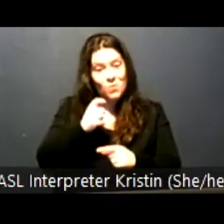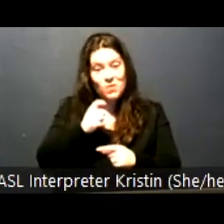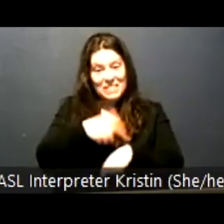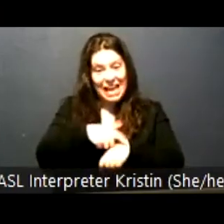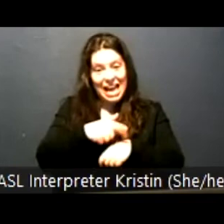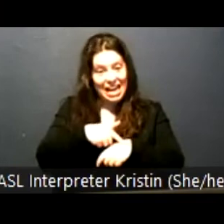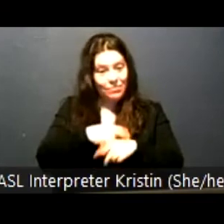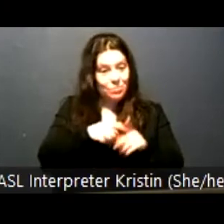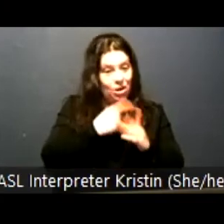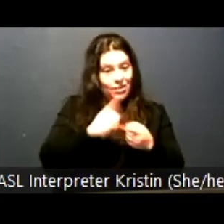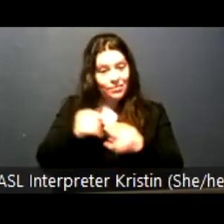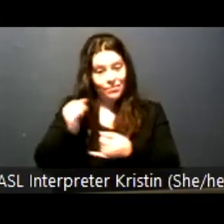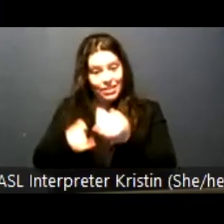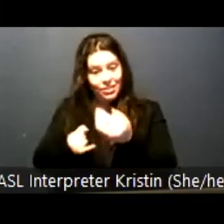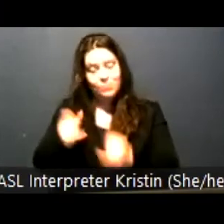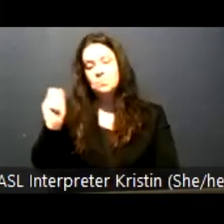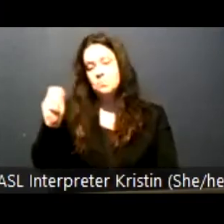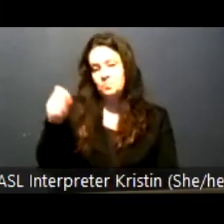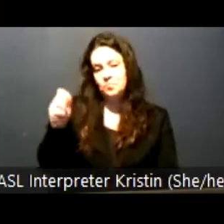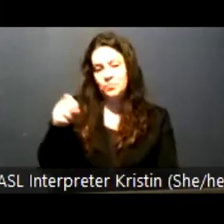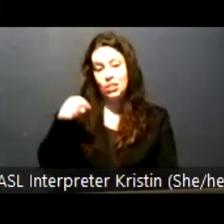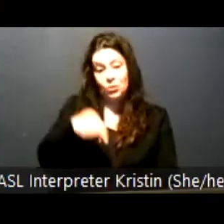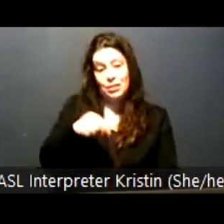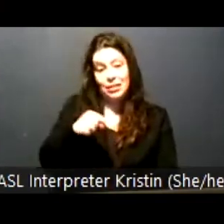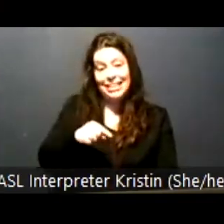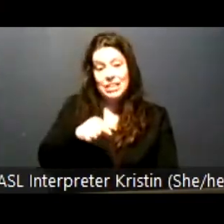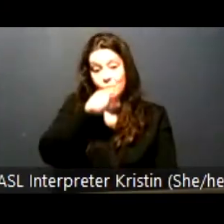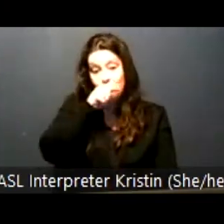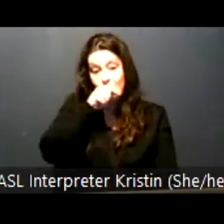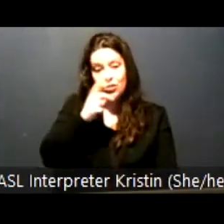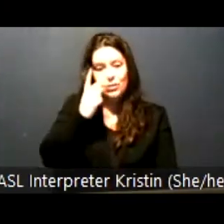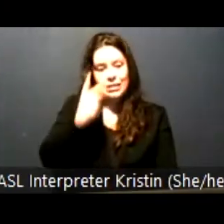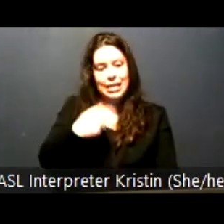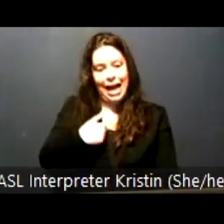Autumn-Lynn: It is, and you'll see me release this bird. It's a shorebird on the ground um so that's a really